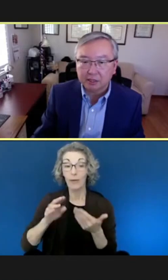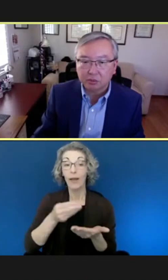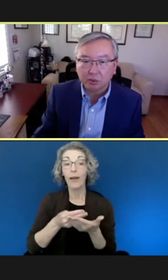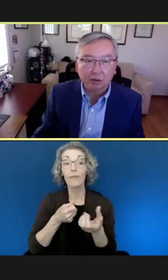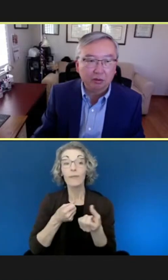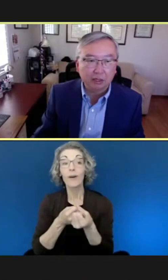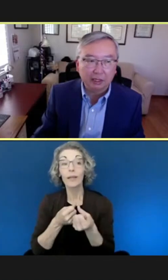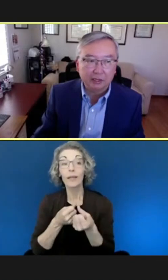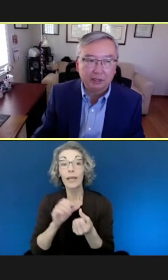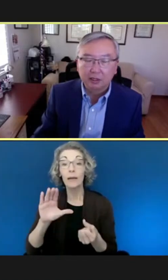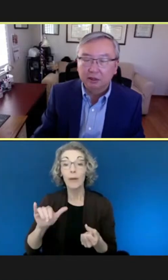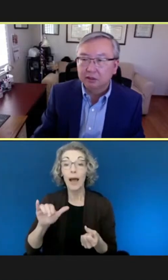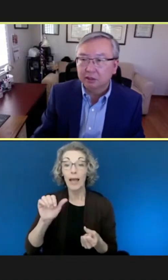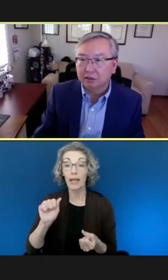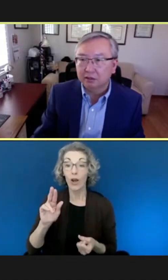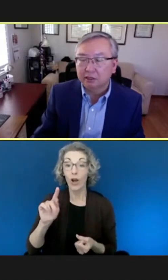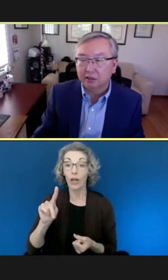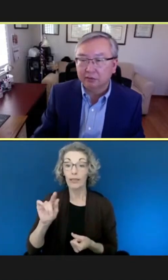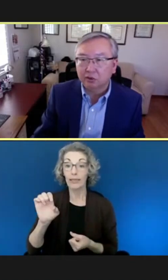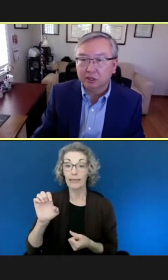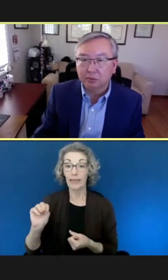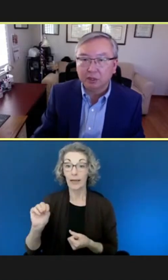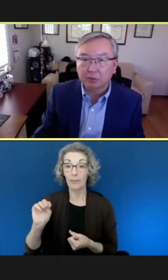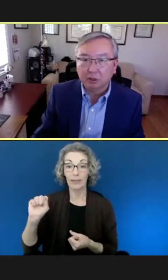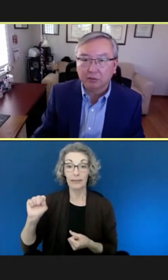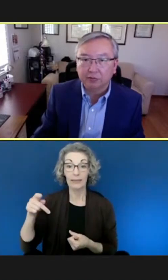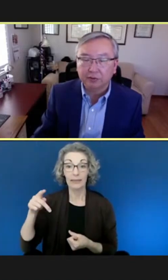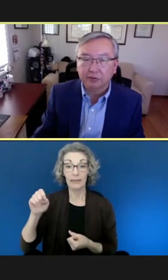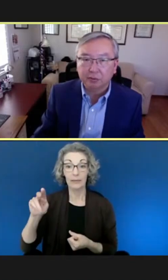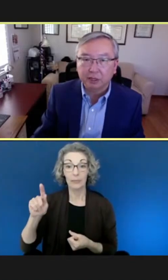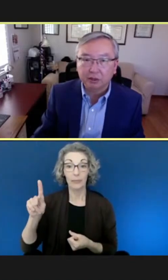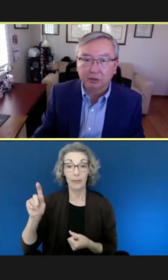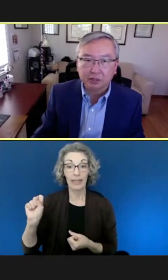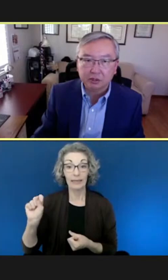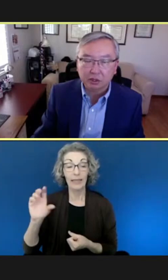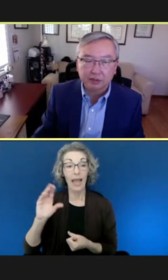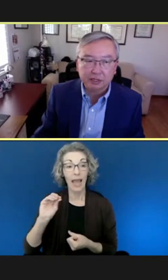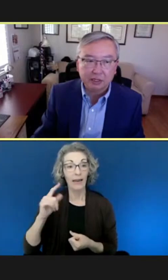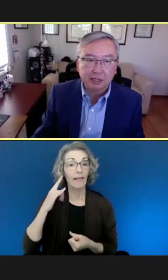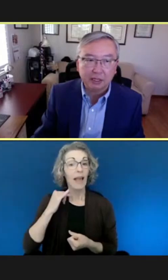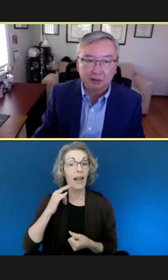As well as the California Department of Developmental Services and